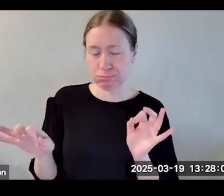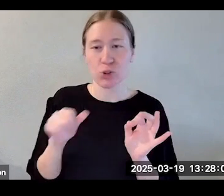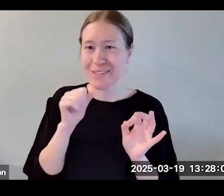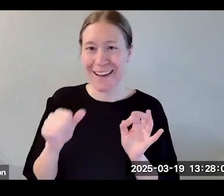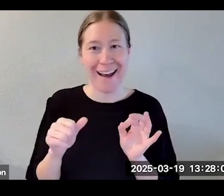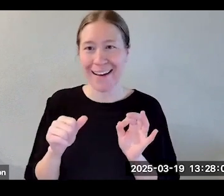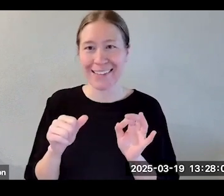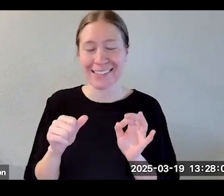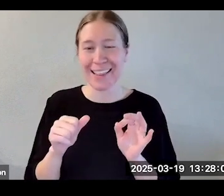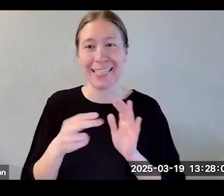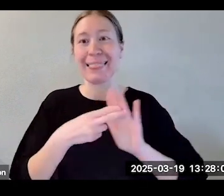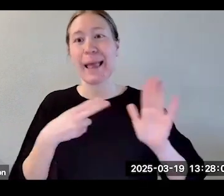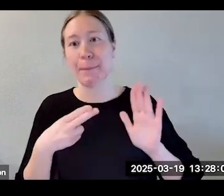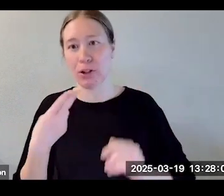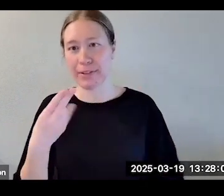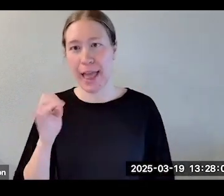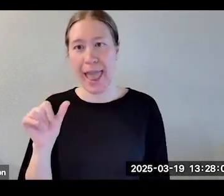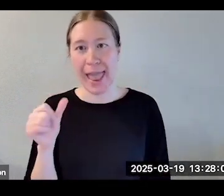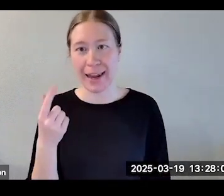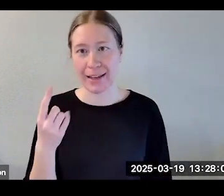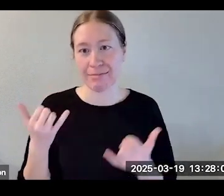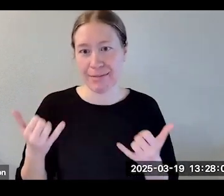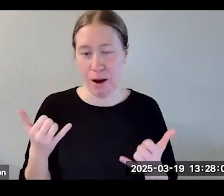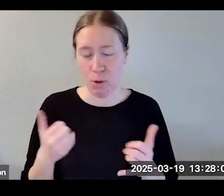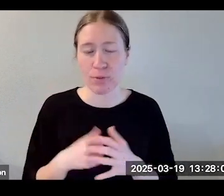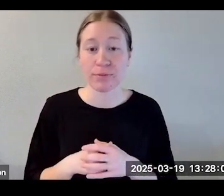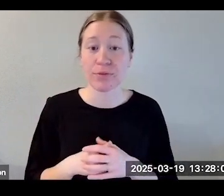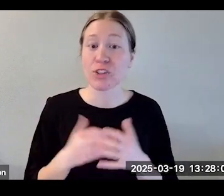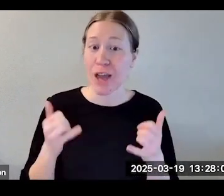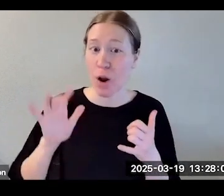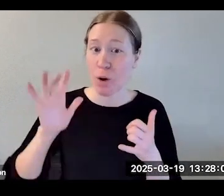Now that I have done that, this is, again, being made into a heading one.